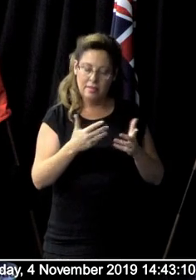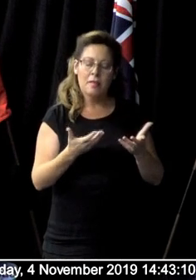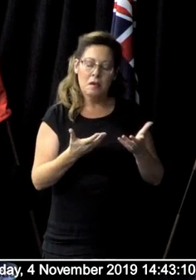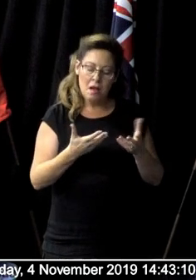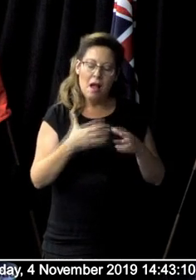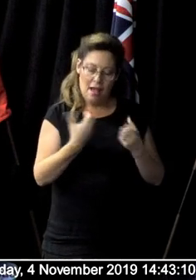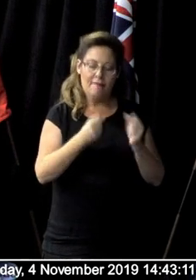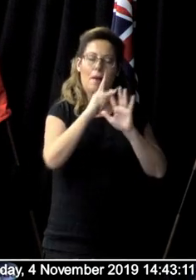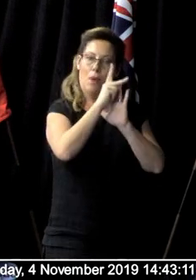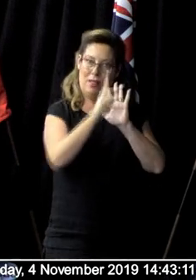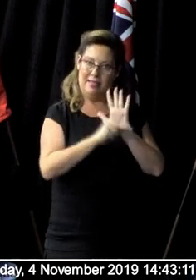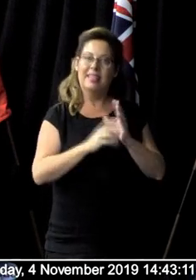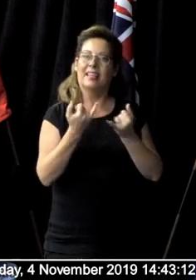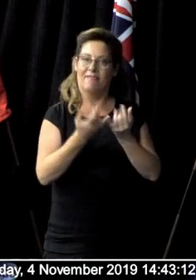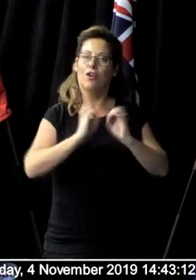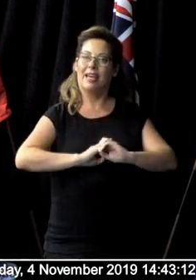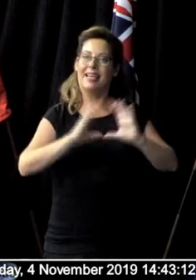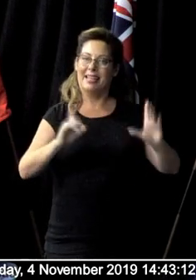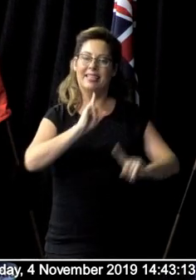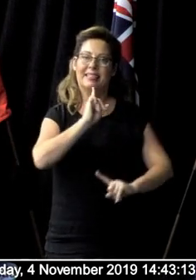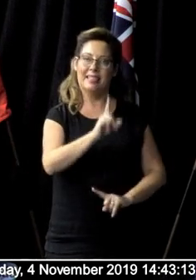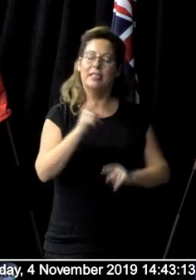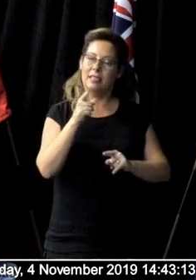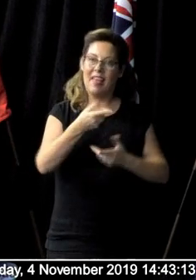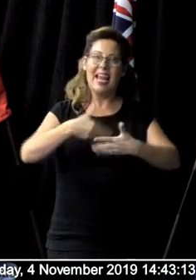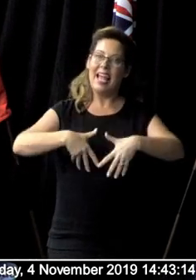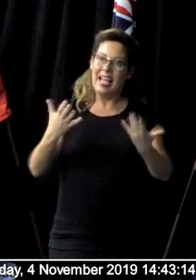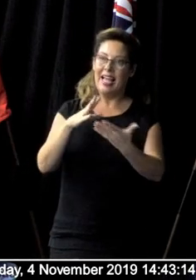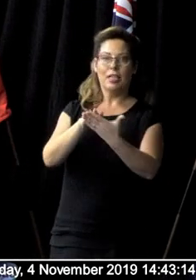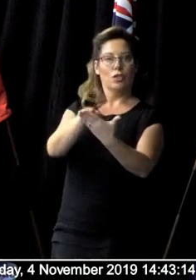clearly states that you are entitled to go to your kind of local school.